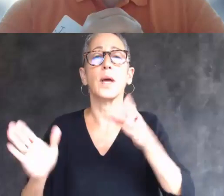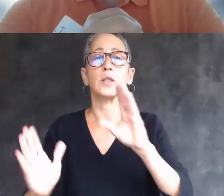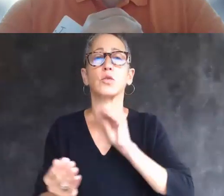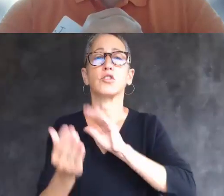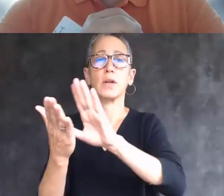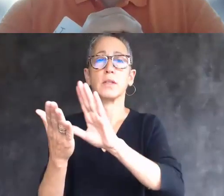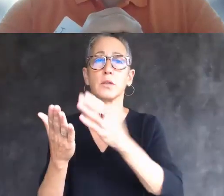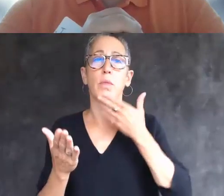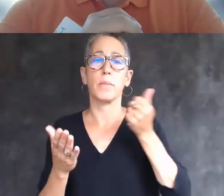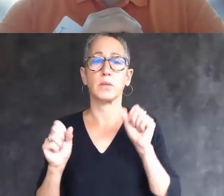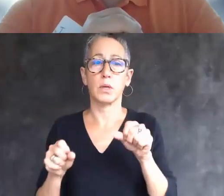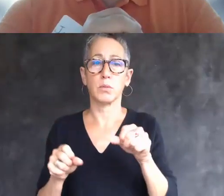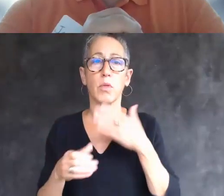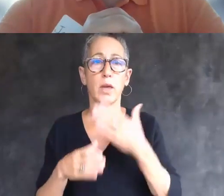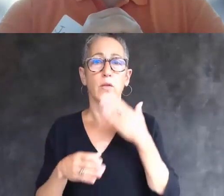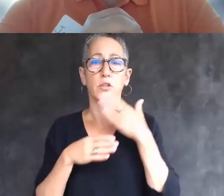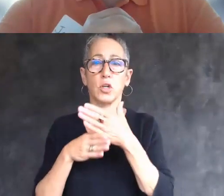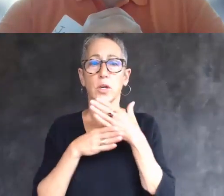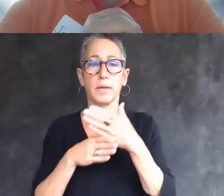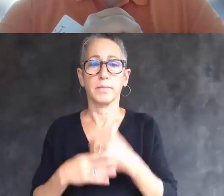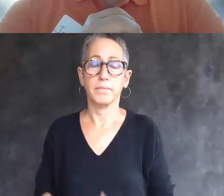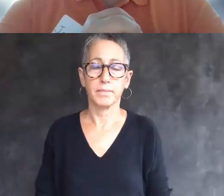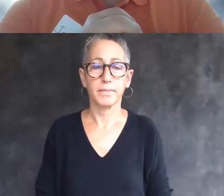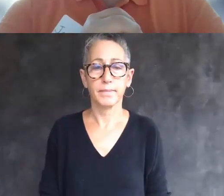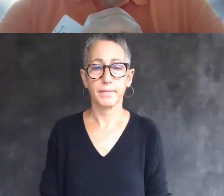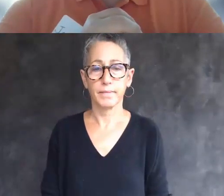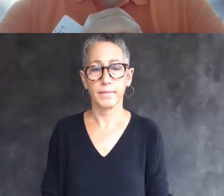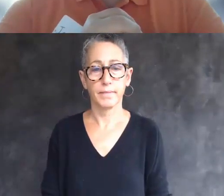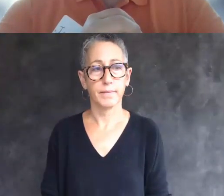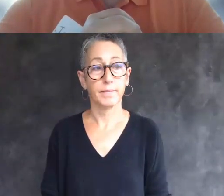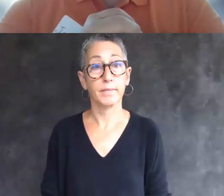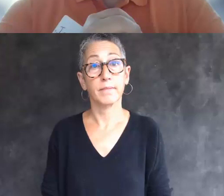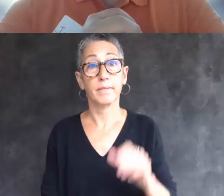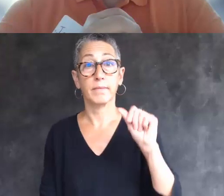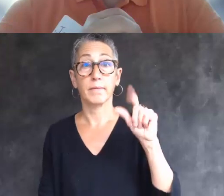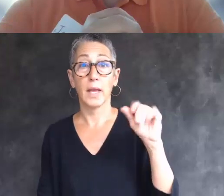So thank you for sharing that. Alexander or Obari, do you have any